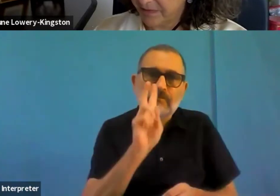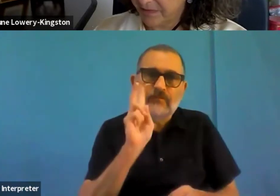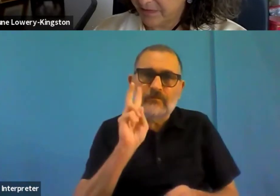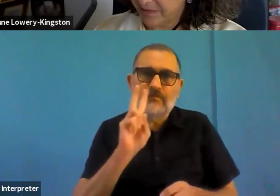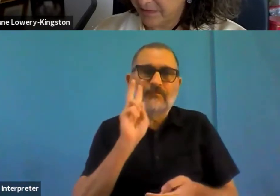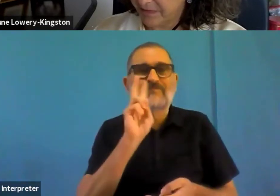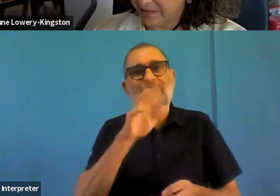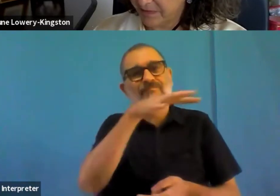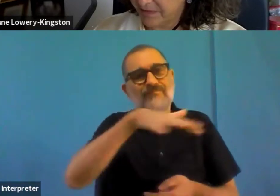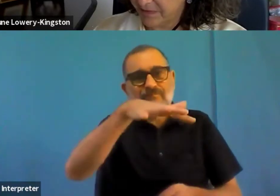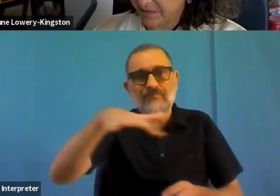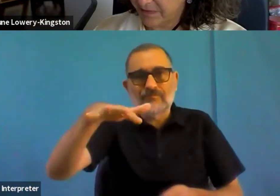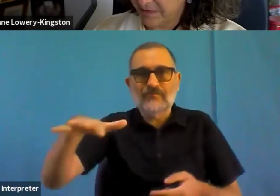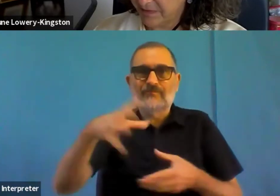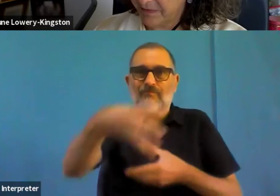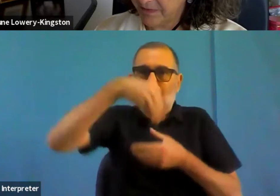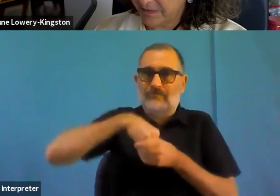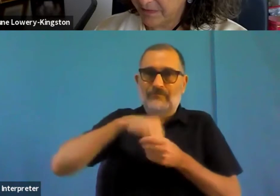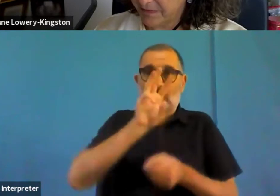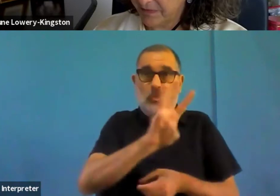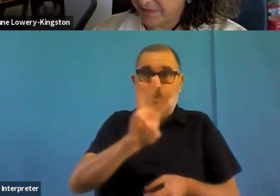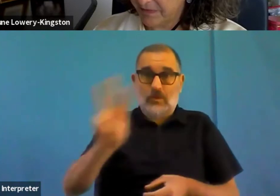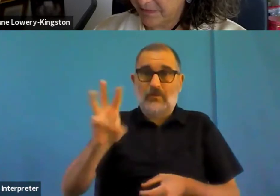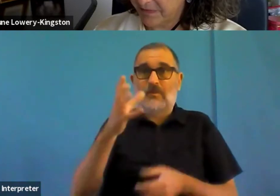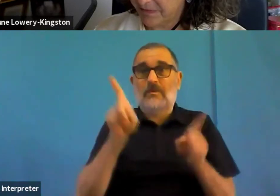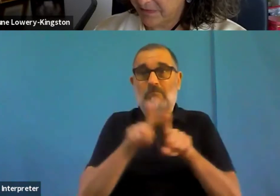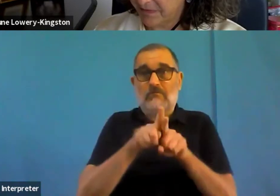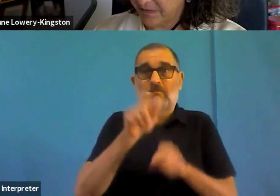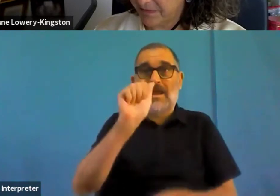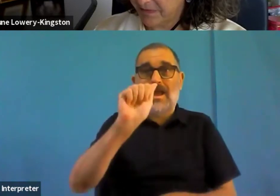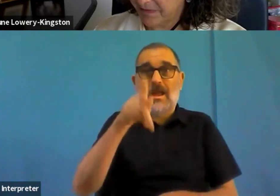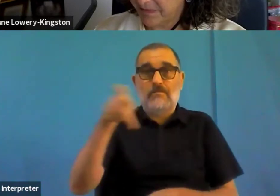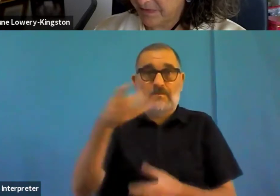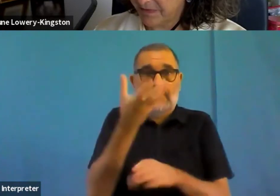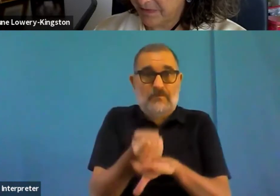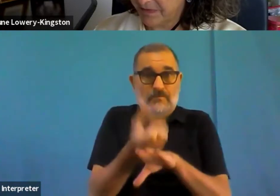Otherwise, if you don't know it exists, there's no way you can complain, or you can try to